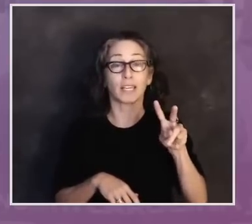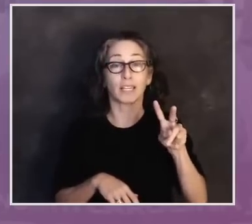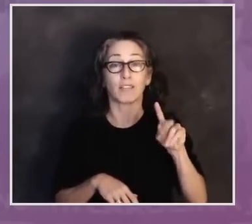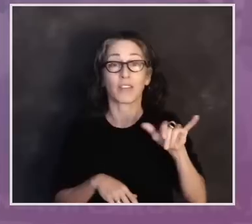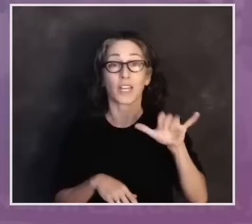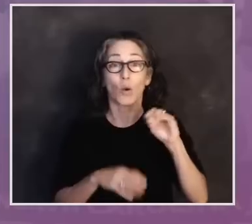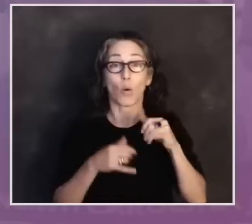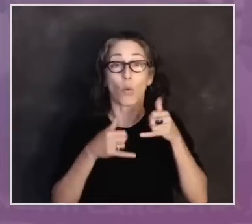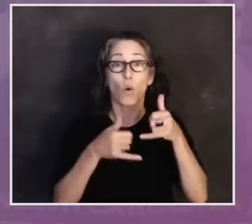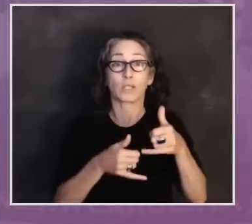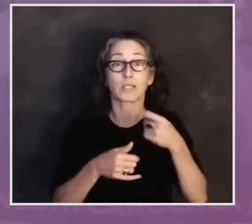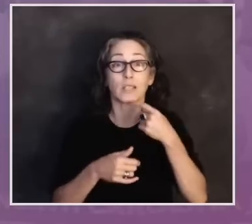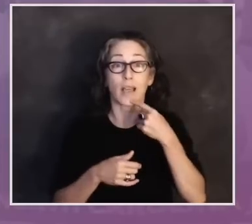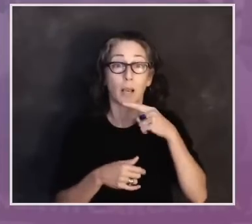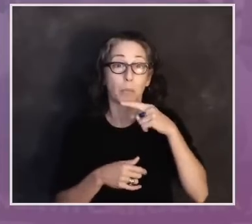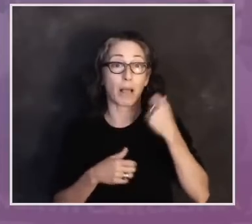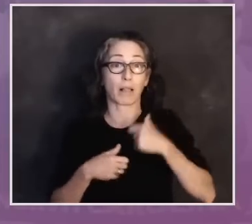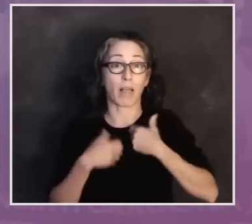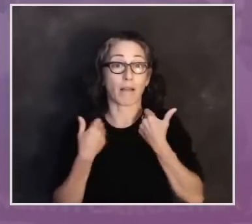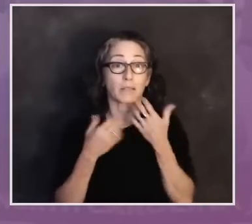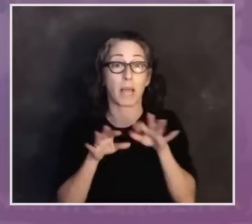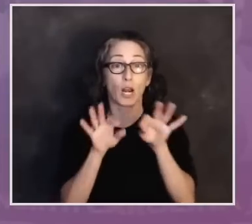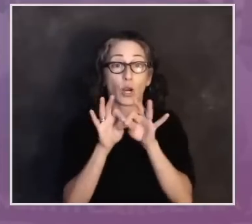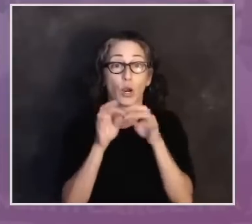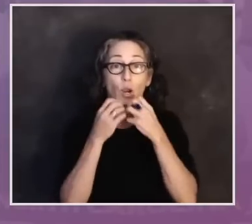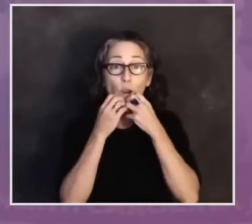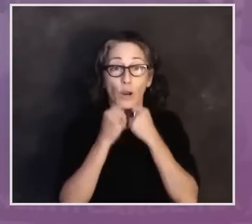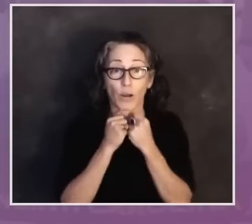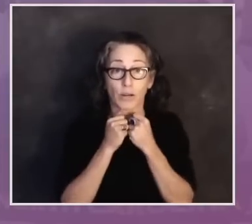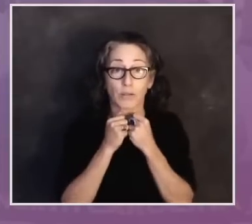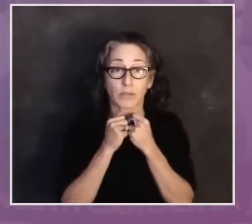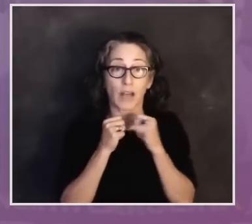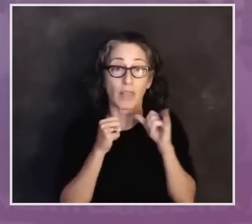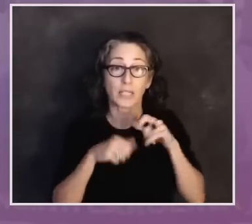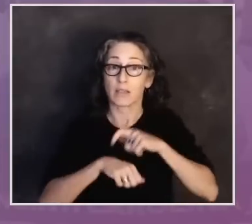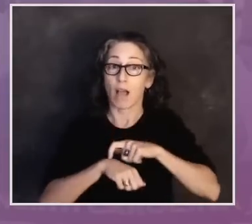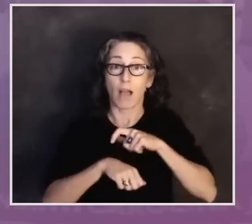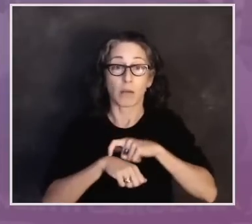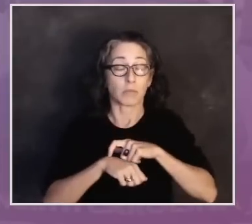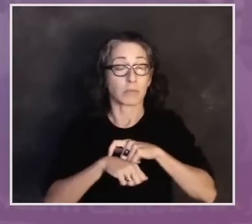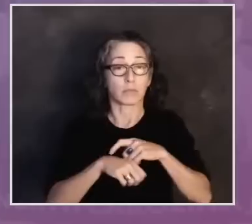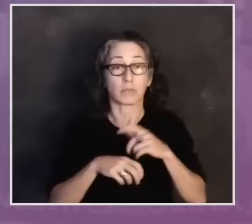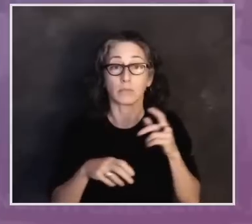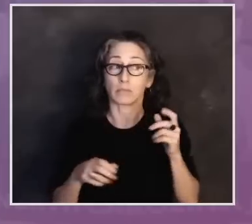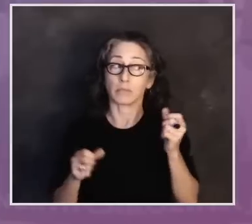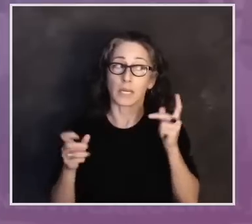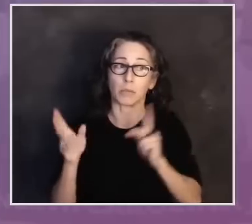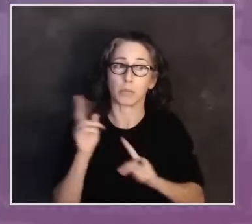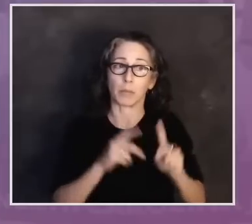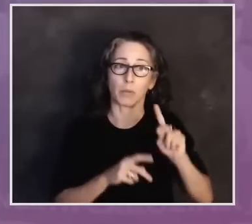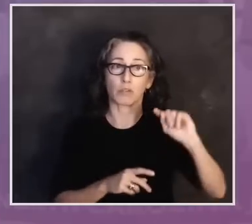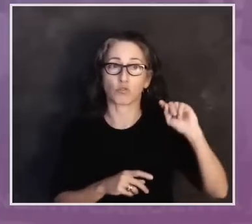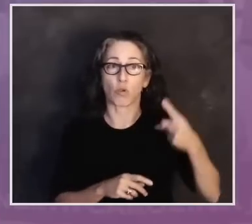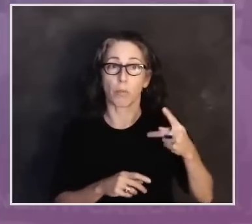MYSELF ON THE STAGE OF THE MTV